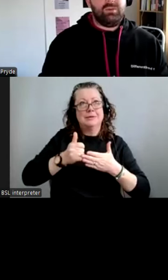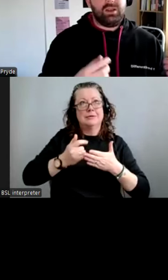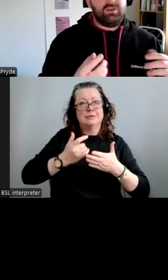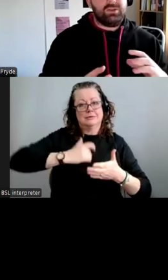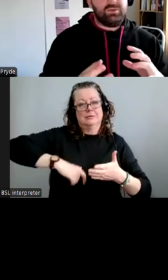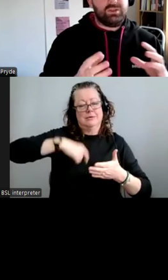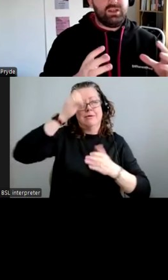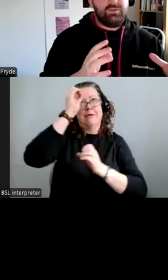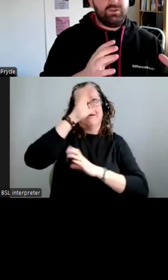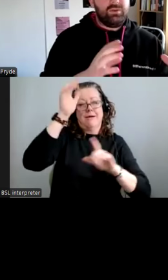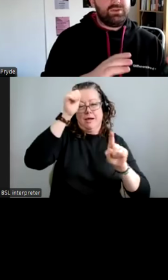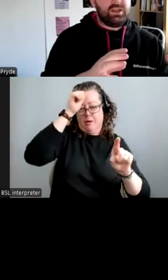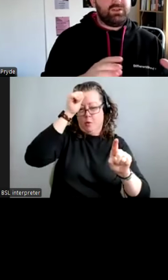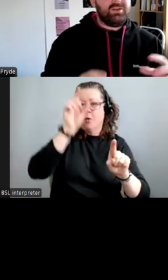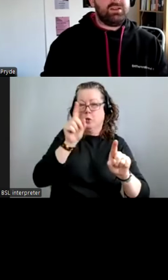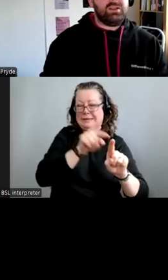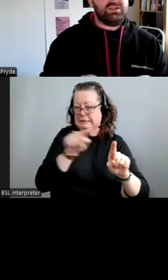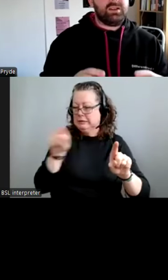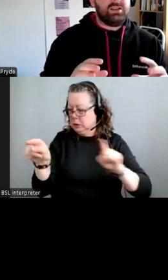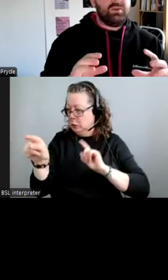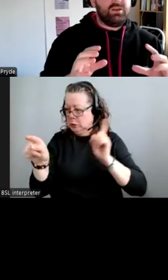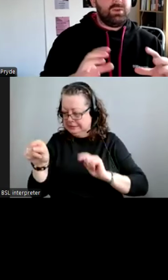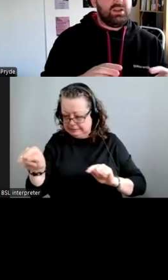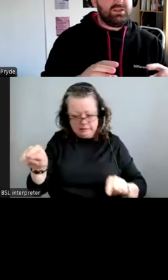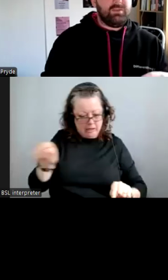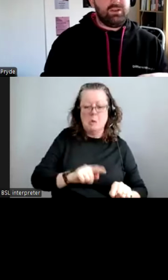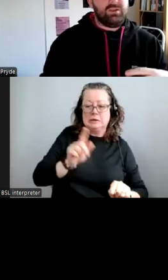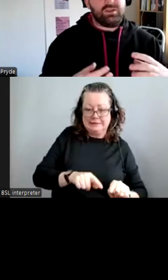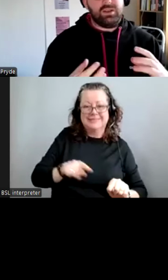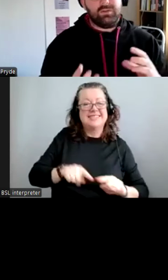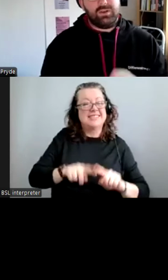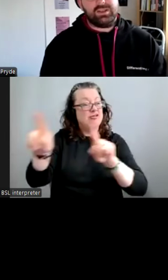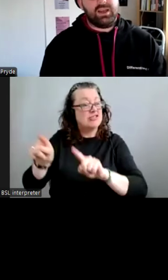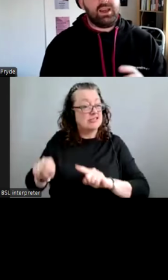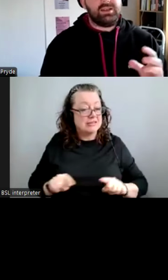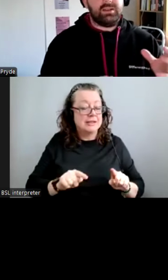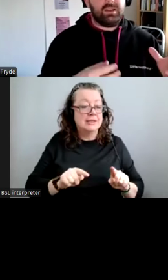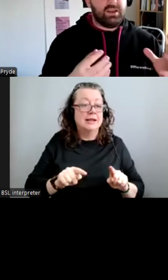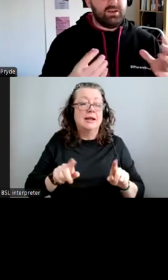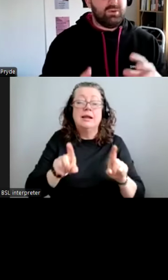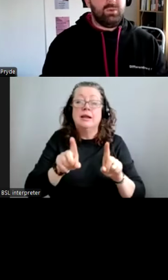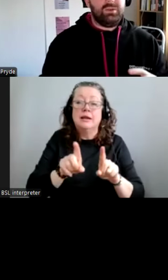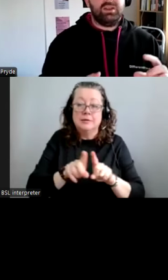What we can also see for those experiences as when we simply use like font size and like a bold,